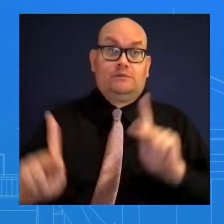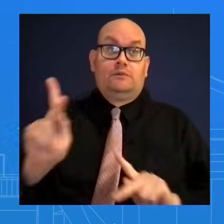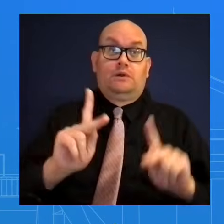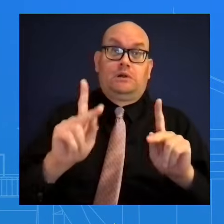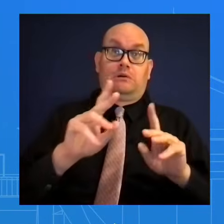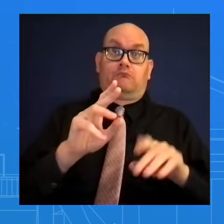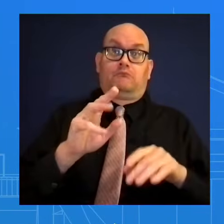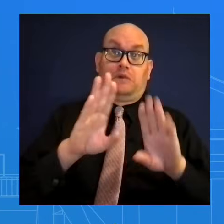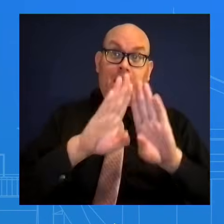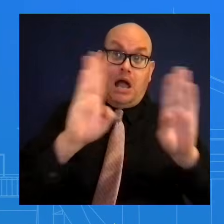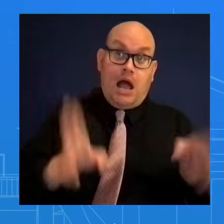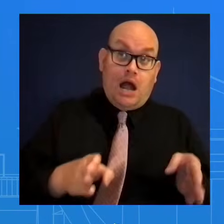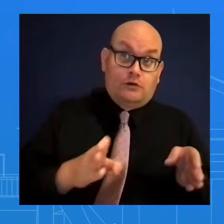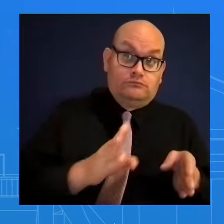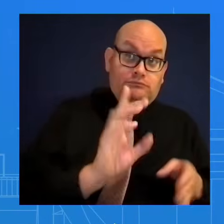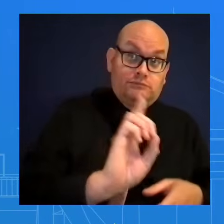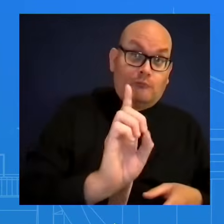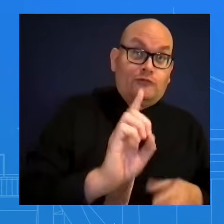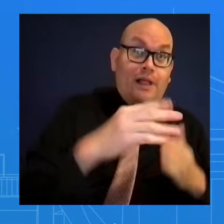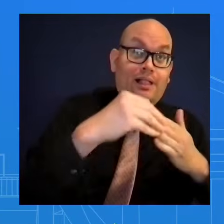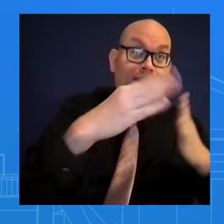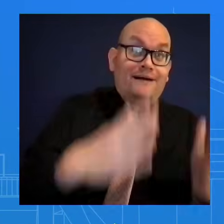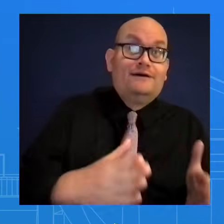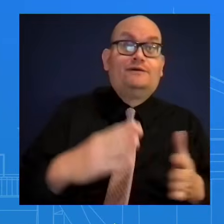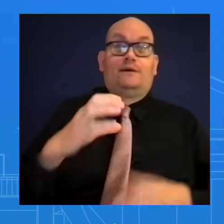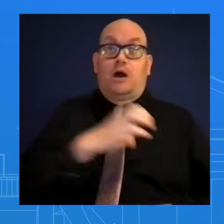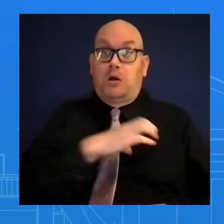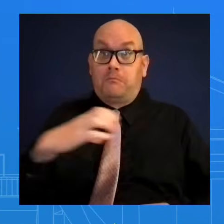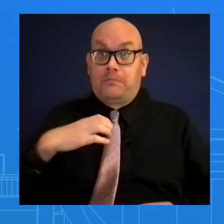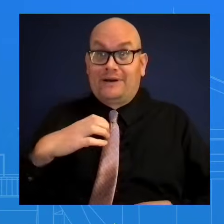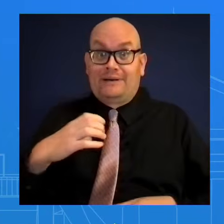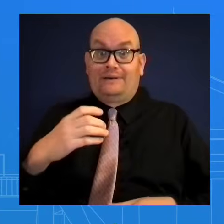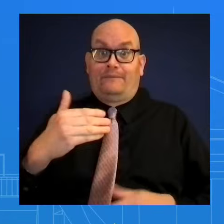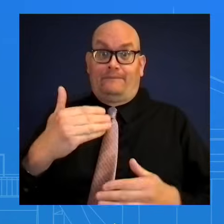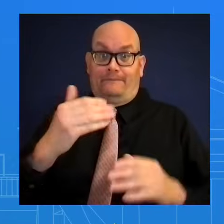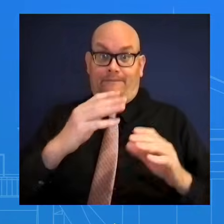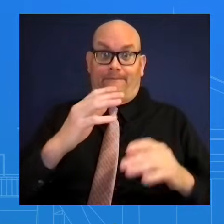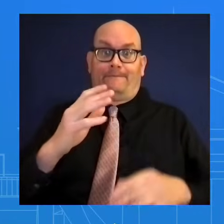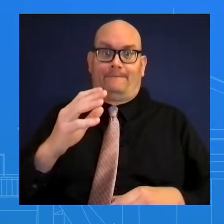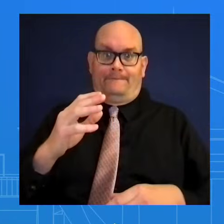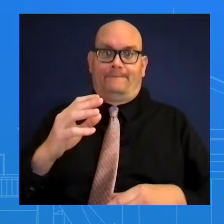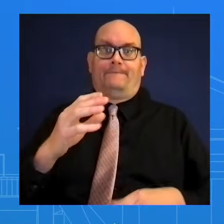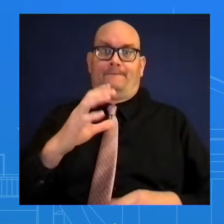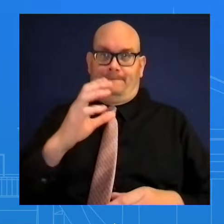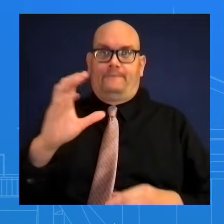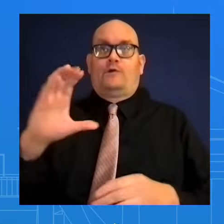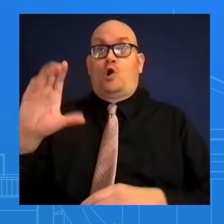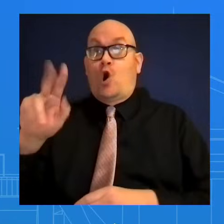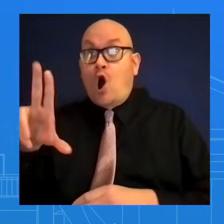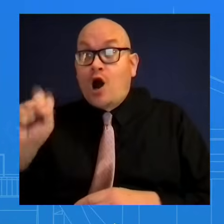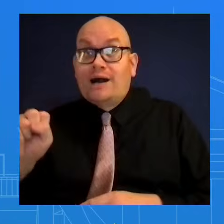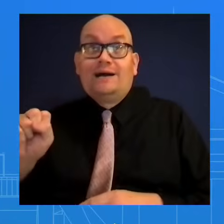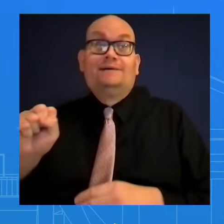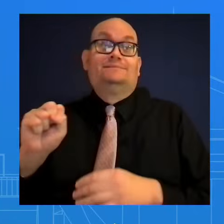all Tri-Caucus and ideological caucus chair and all appropriation leaders. Eight briefings for the entire house caucus,